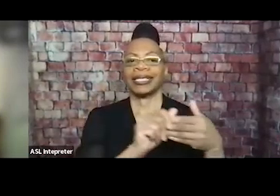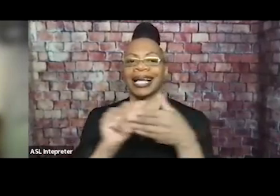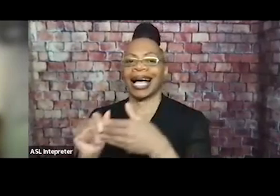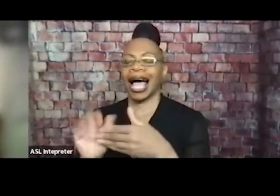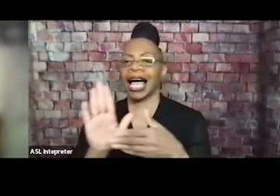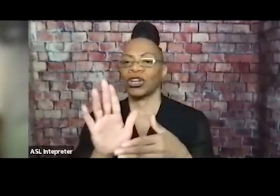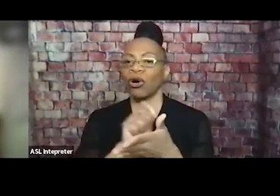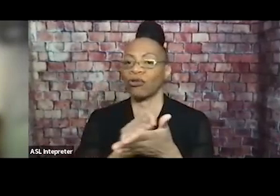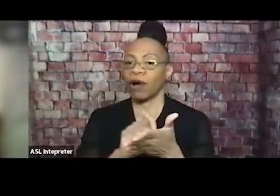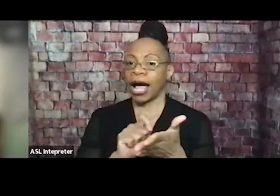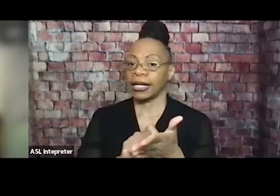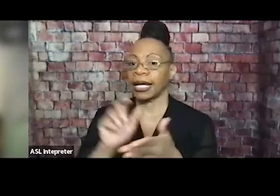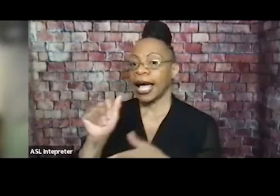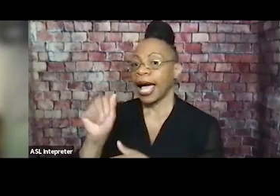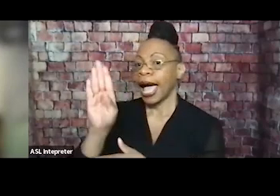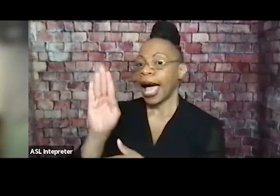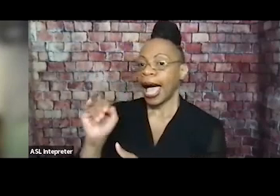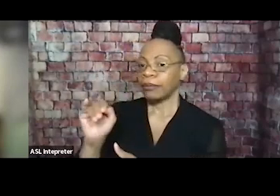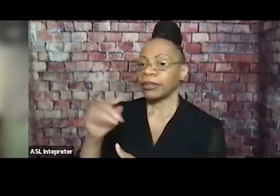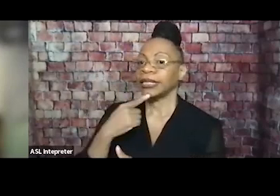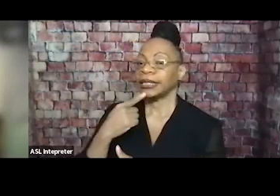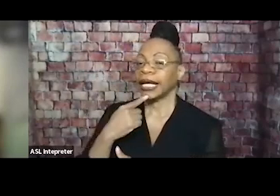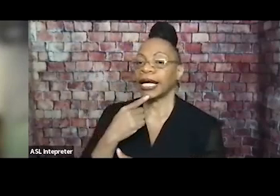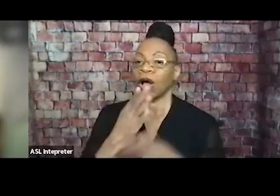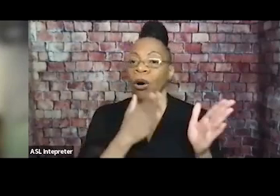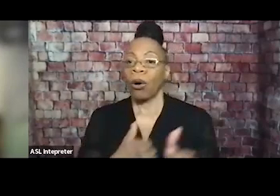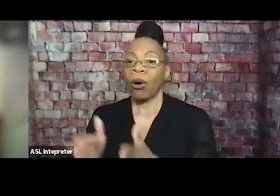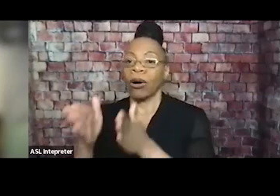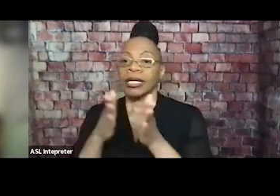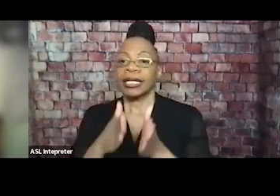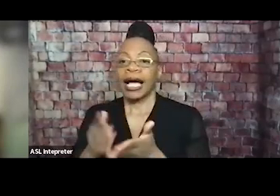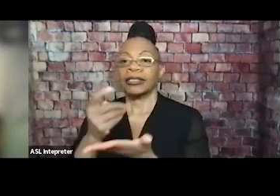organizing the treatment records in chronological order